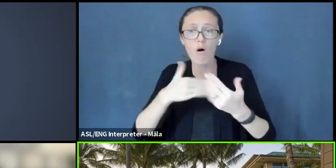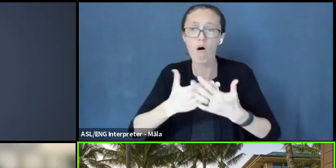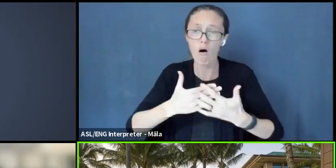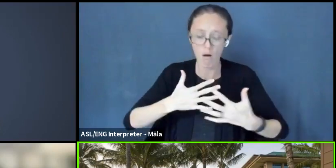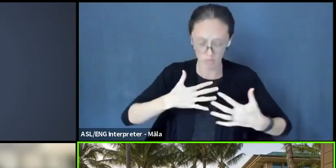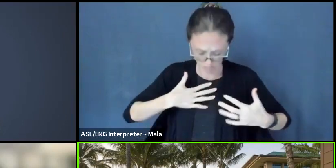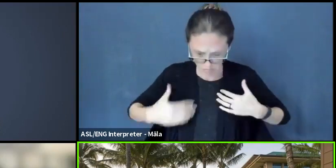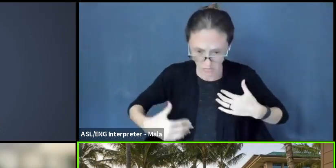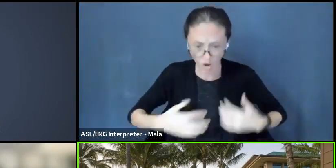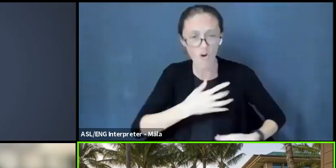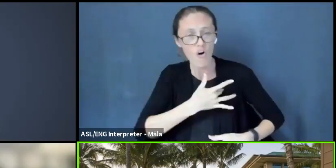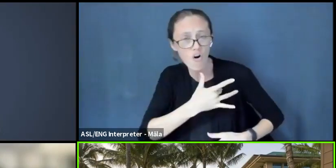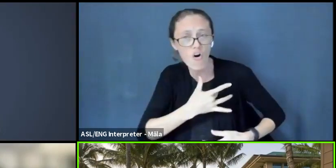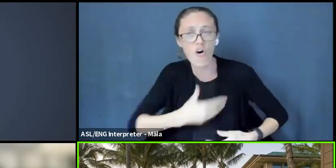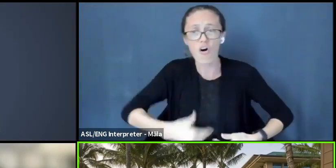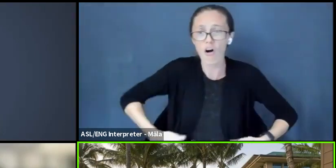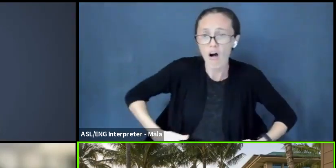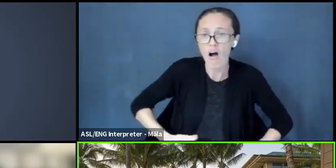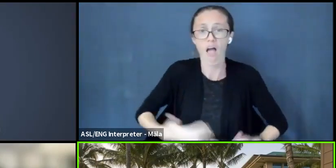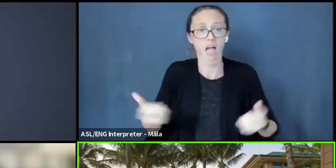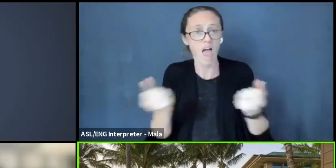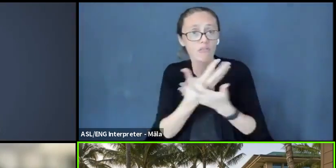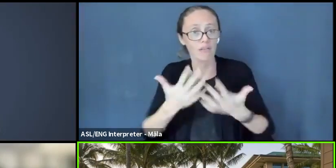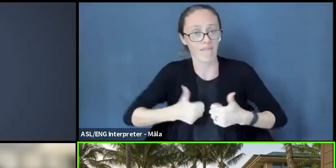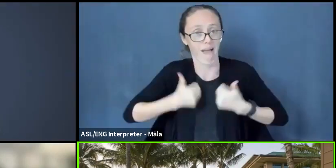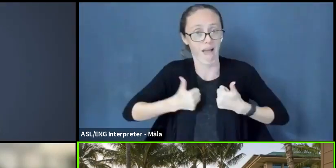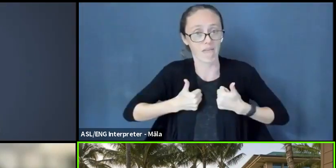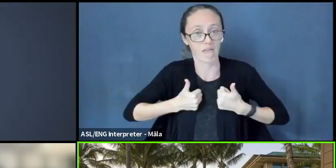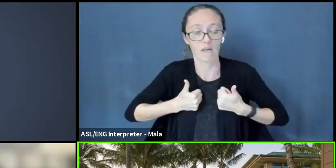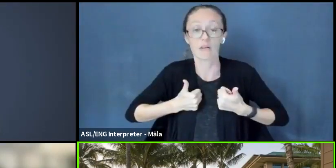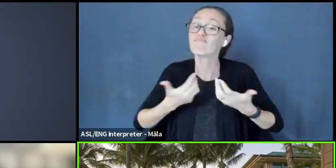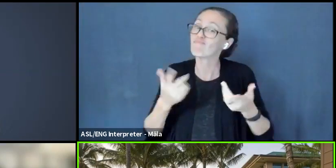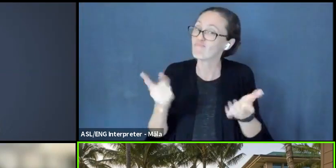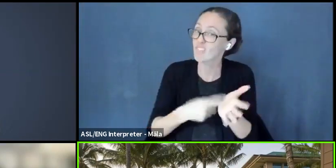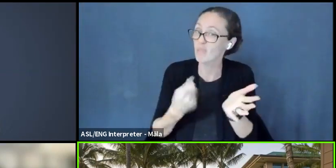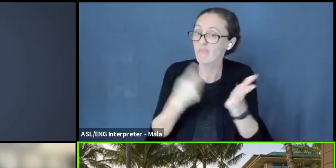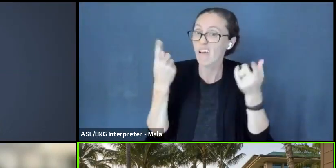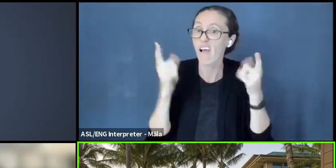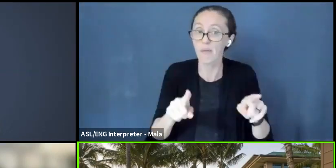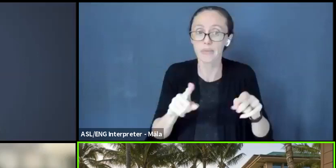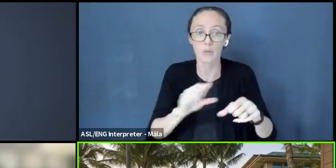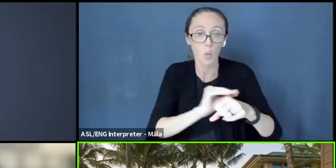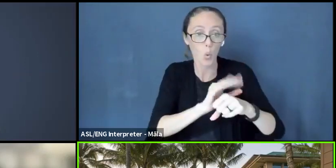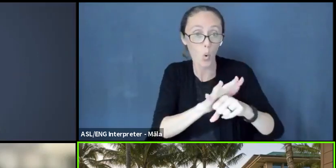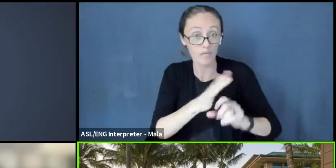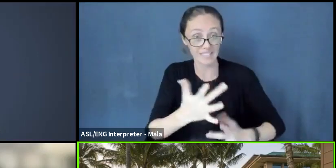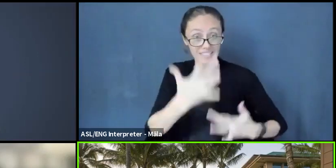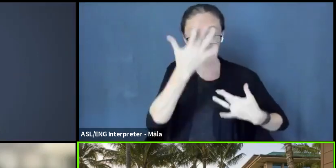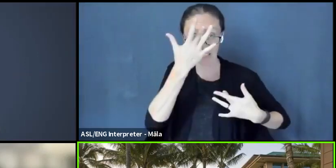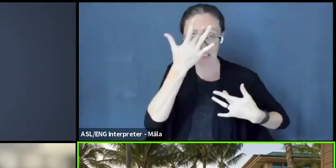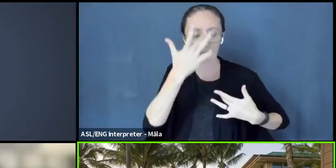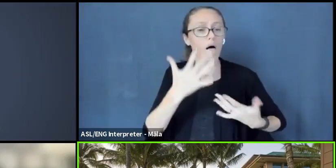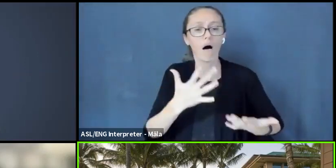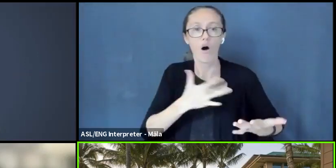And so we see people with Covid have heart attacks because you don't have enough oxygen